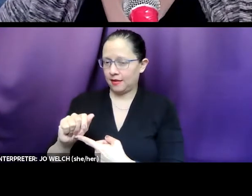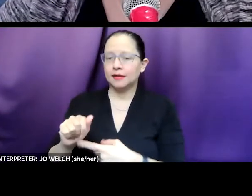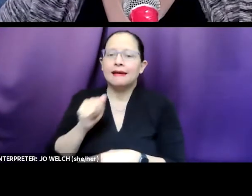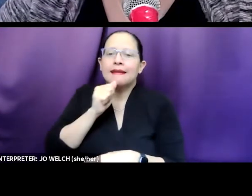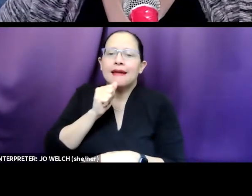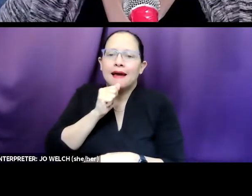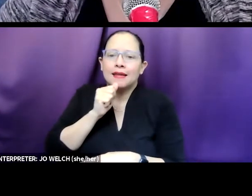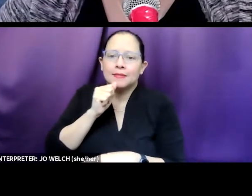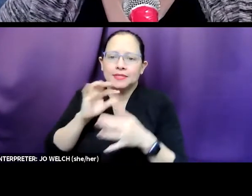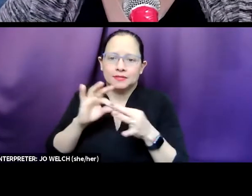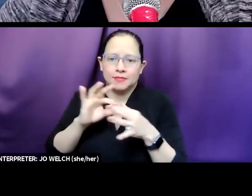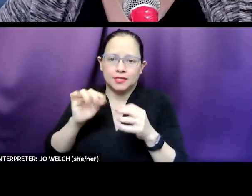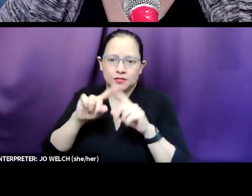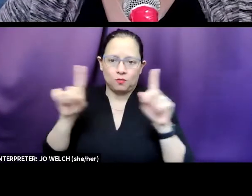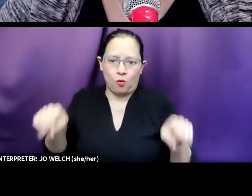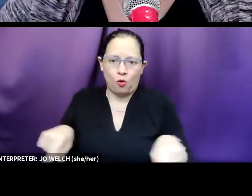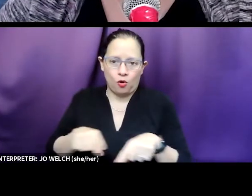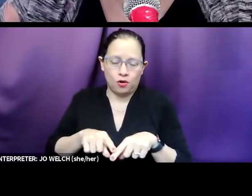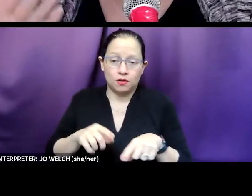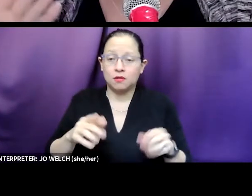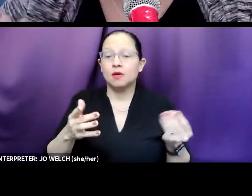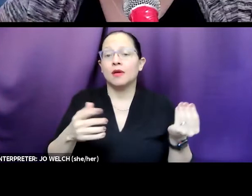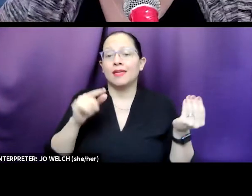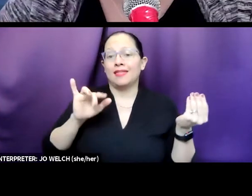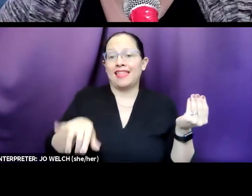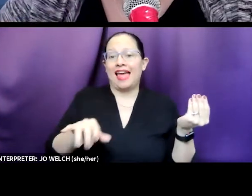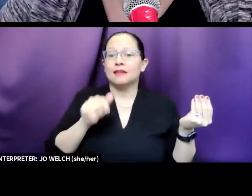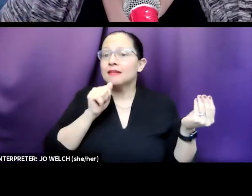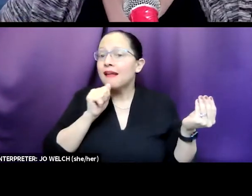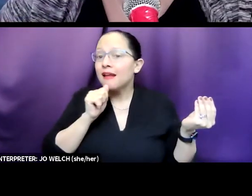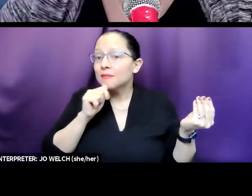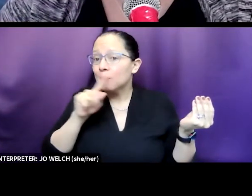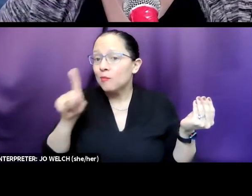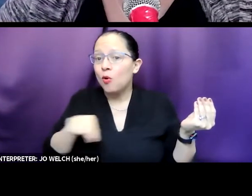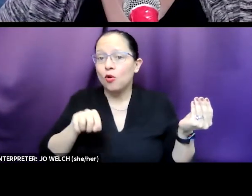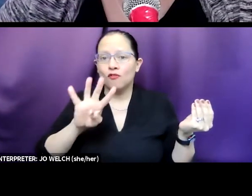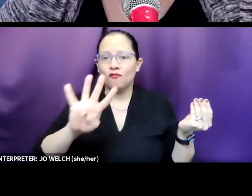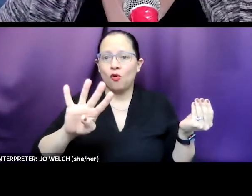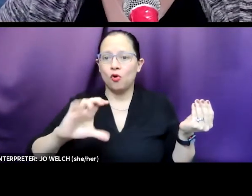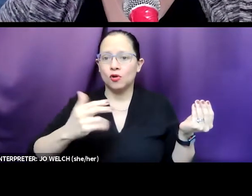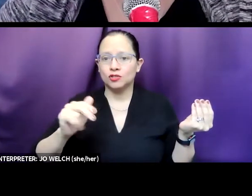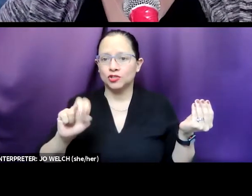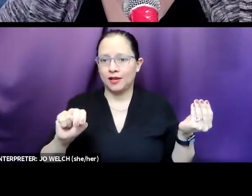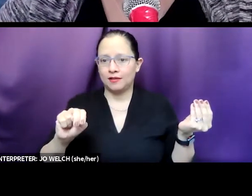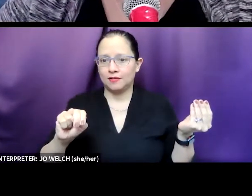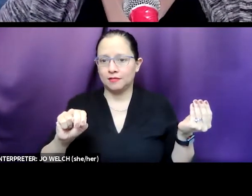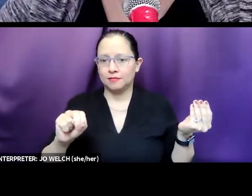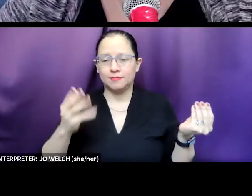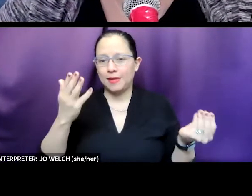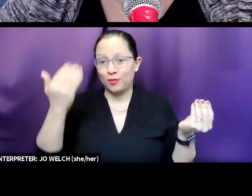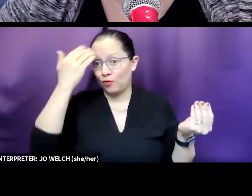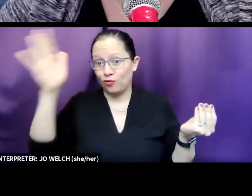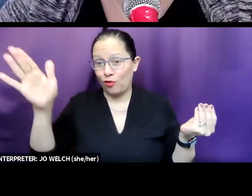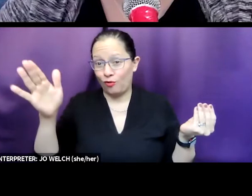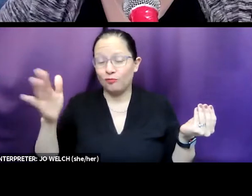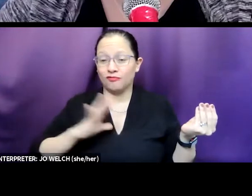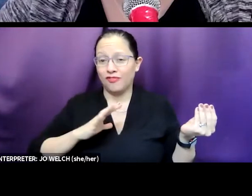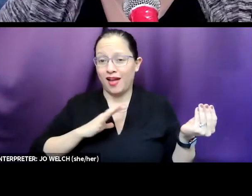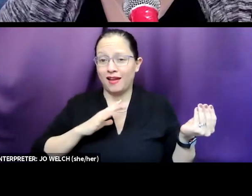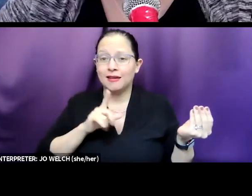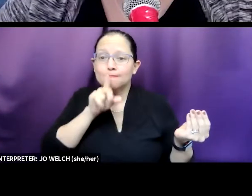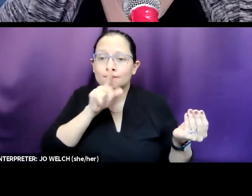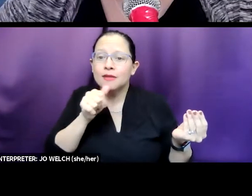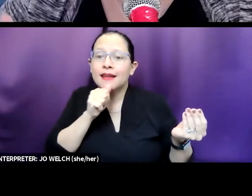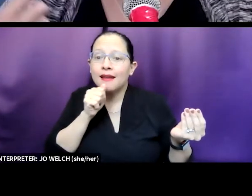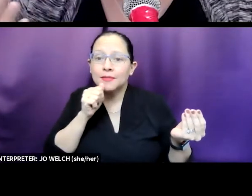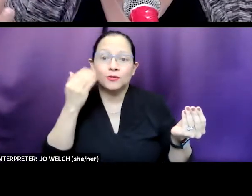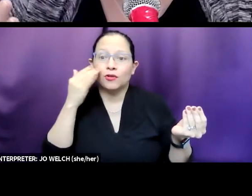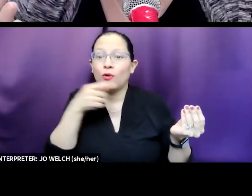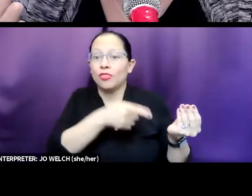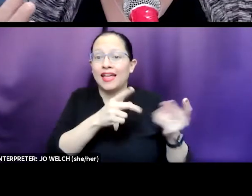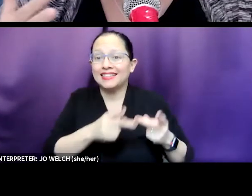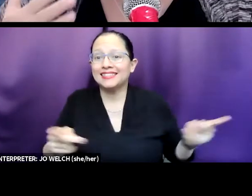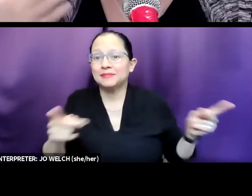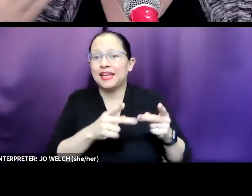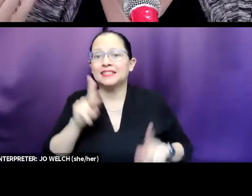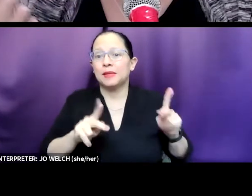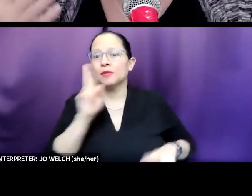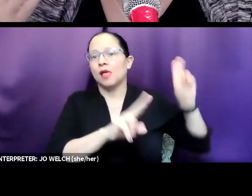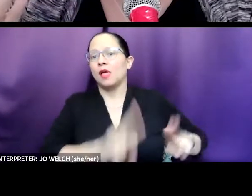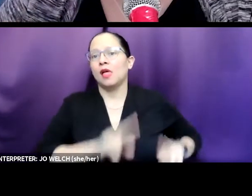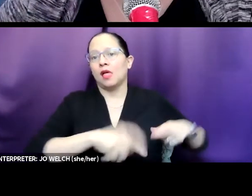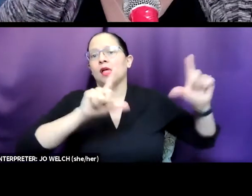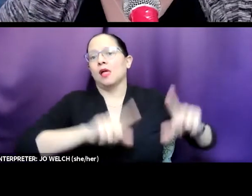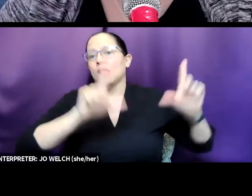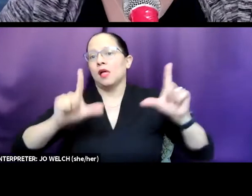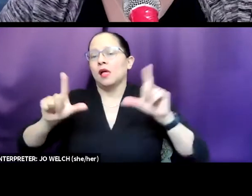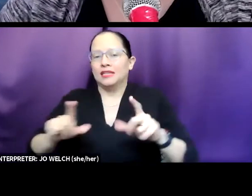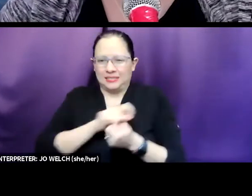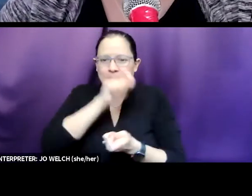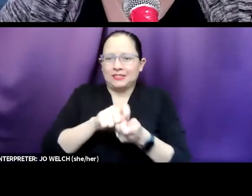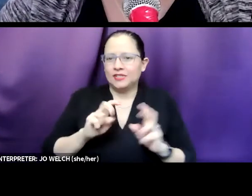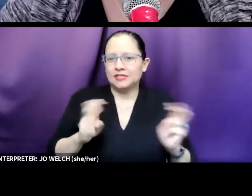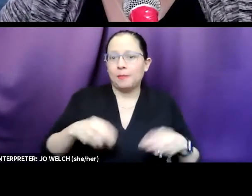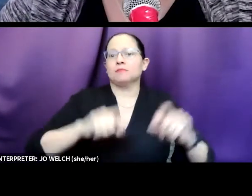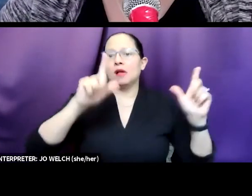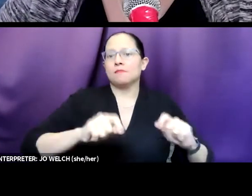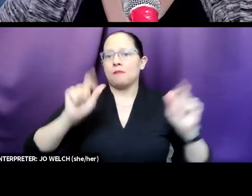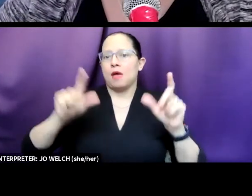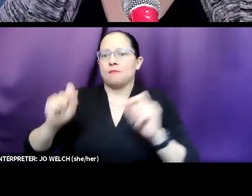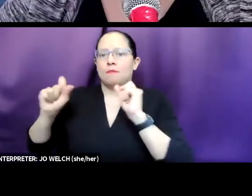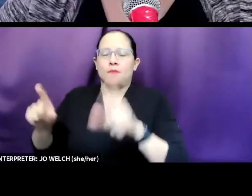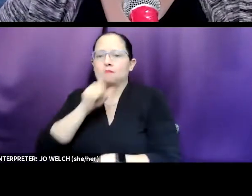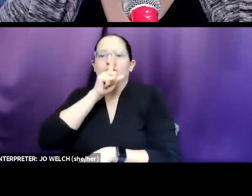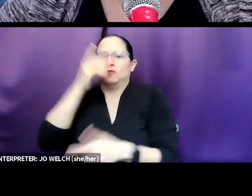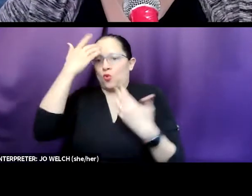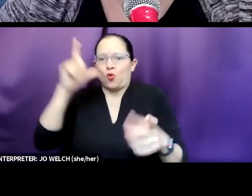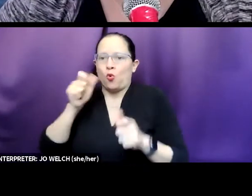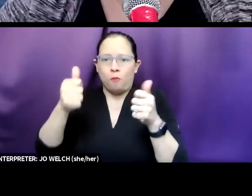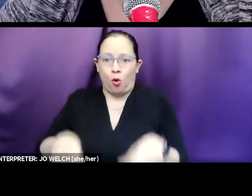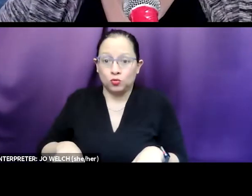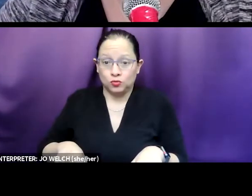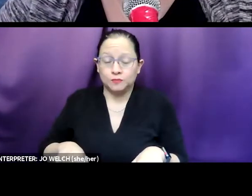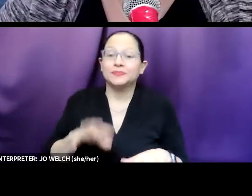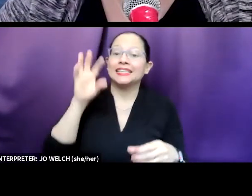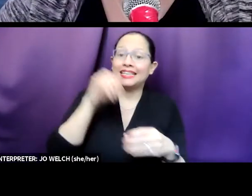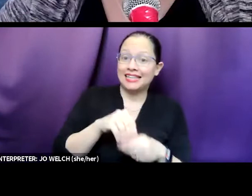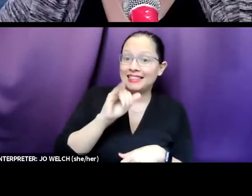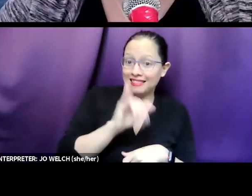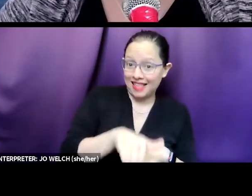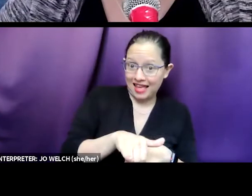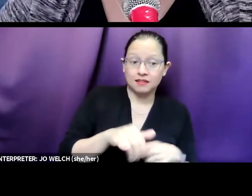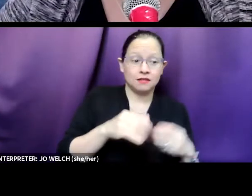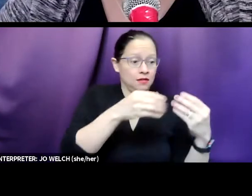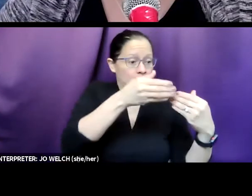4chan but if you don't it's just an anonymous message board, it's a very fast and loose kind of infrastructure where it's organized around certain sub topics but there's a board on 4chan called poll which stands for politically incorrect where lots of